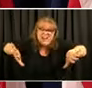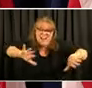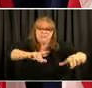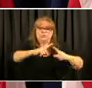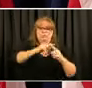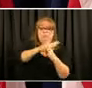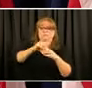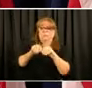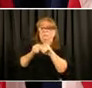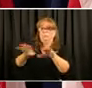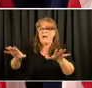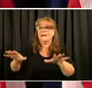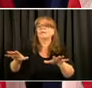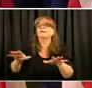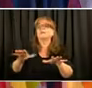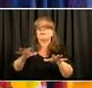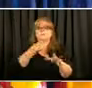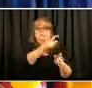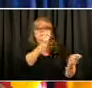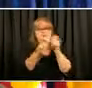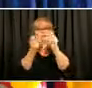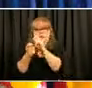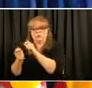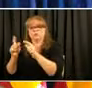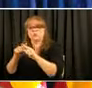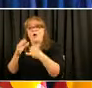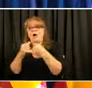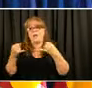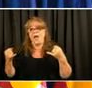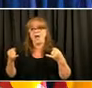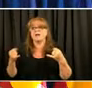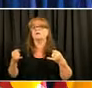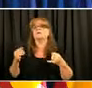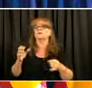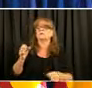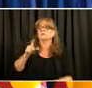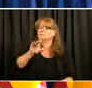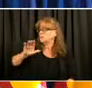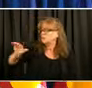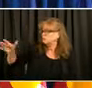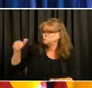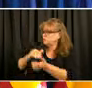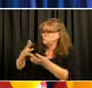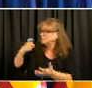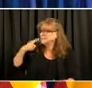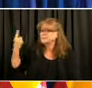piece dr hurley yeah i mean i would just add that it's complex decision making right there's lots